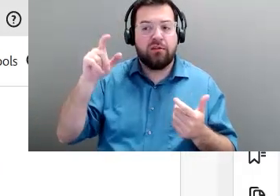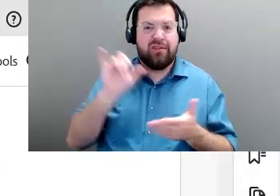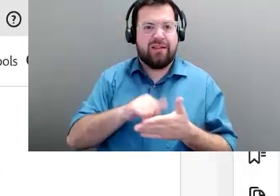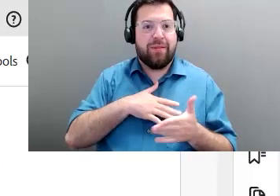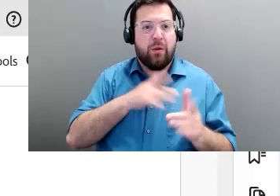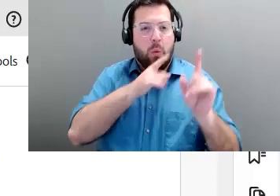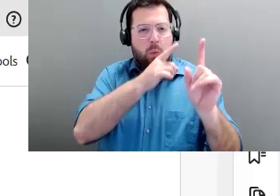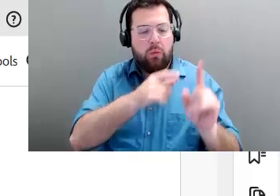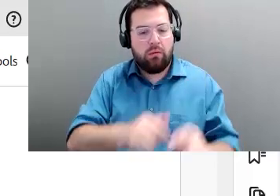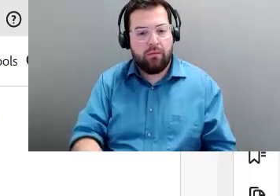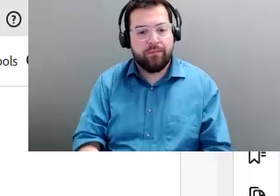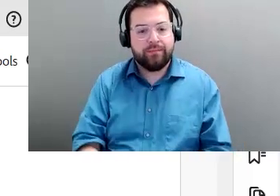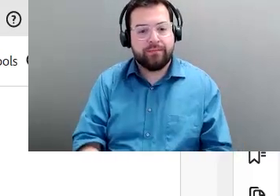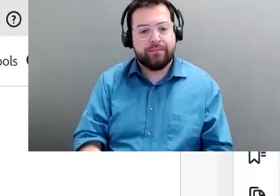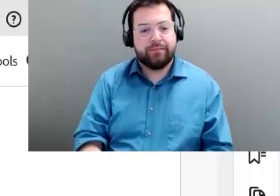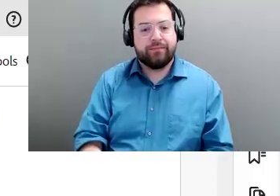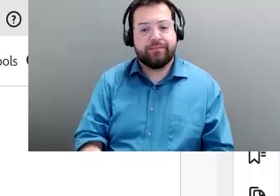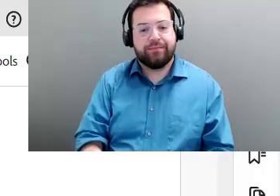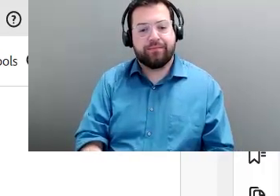And,